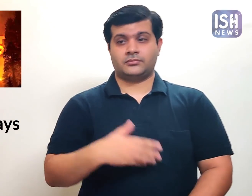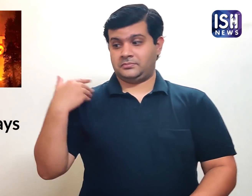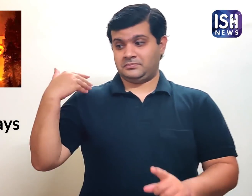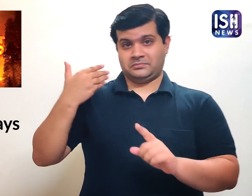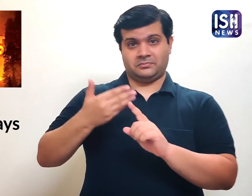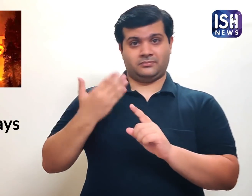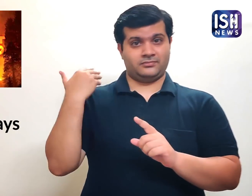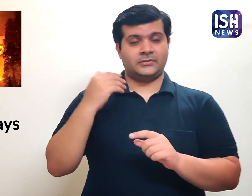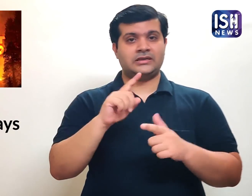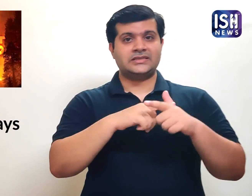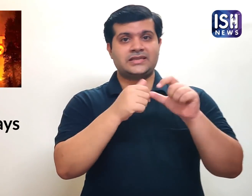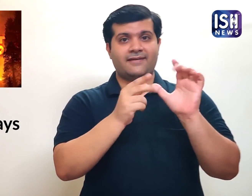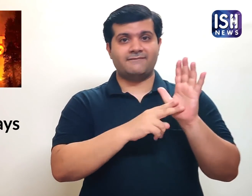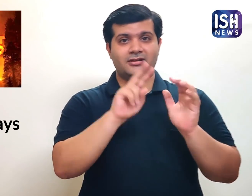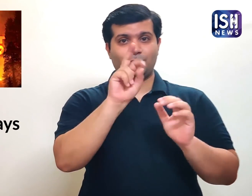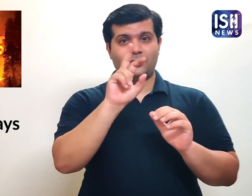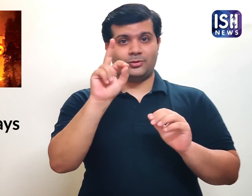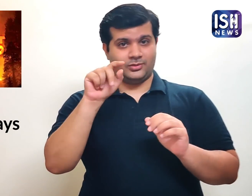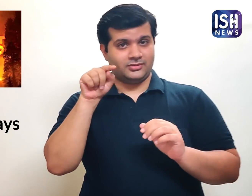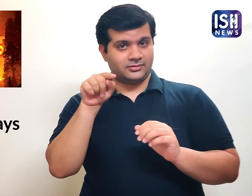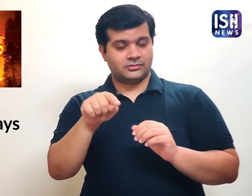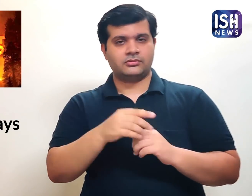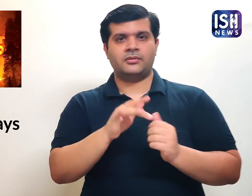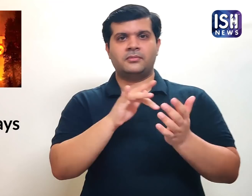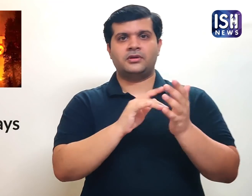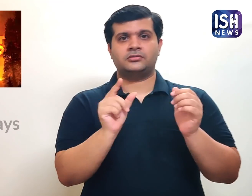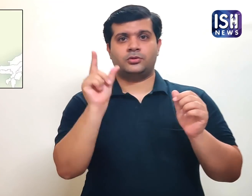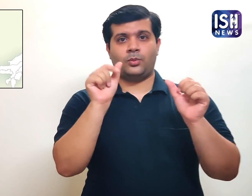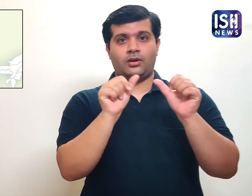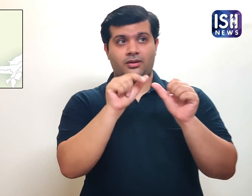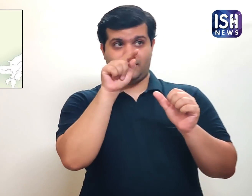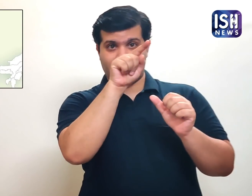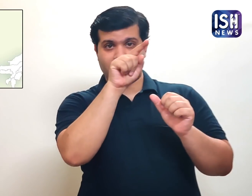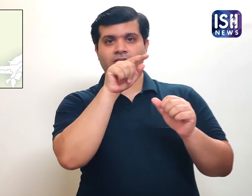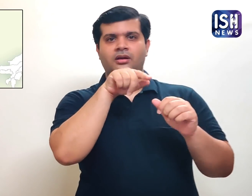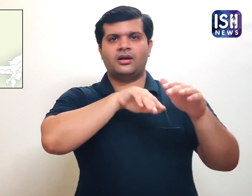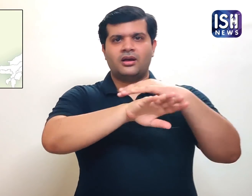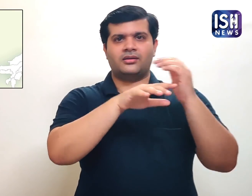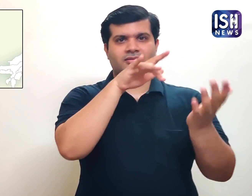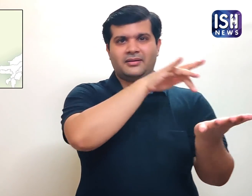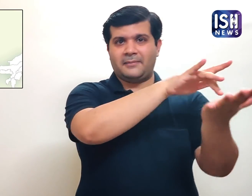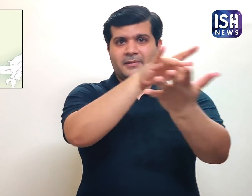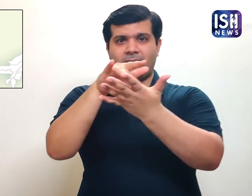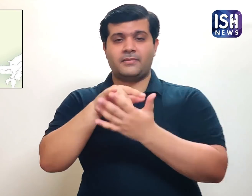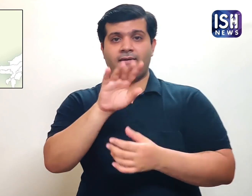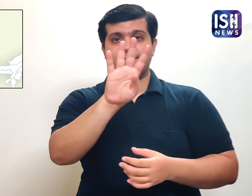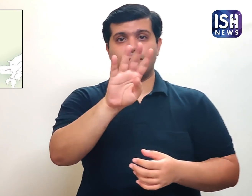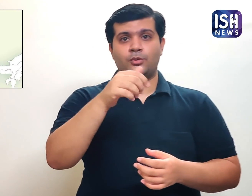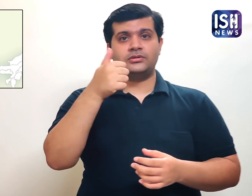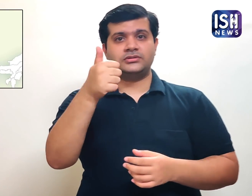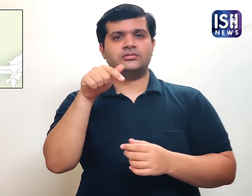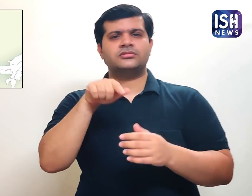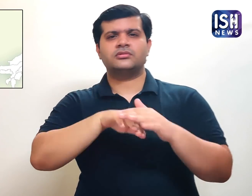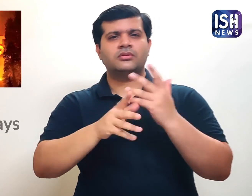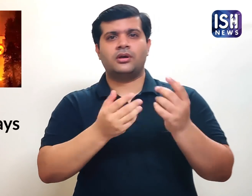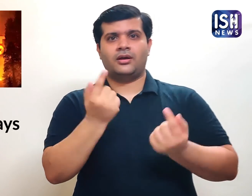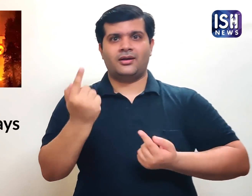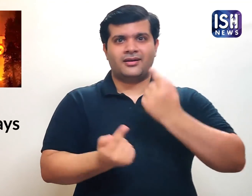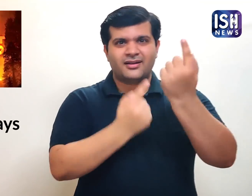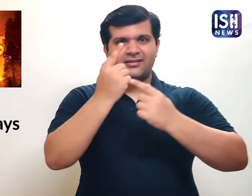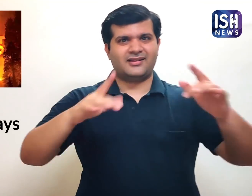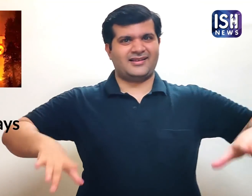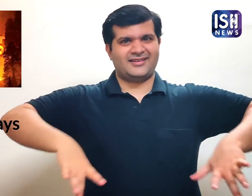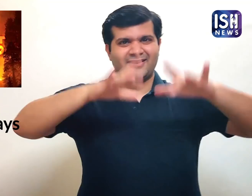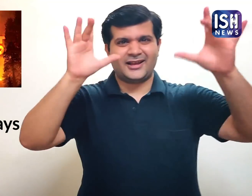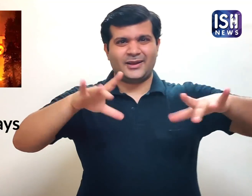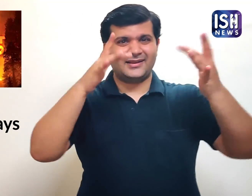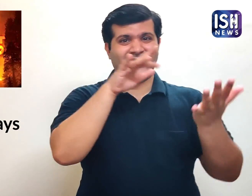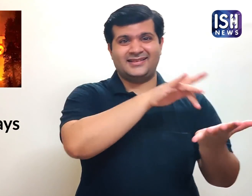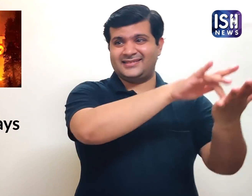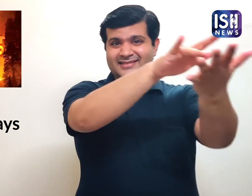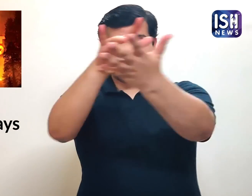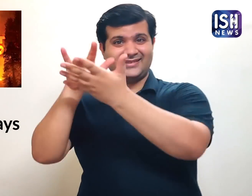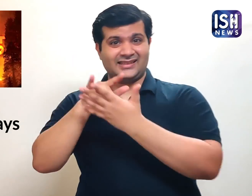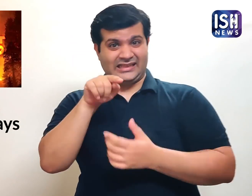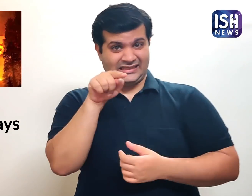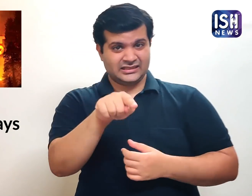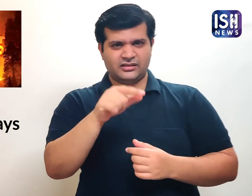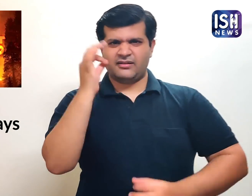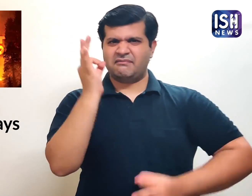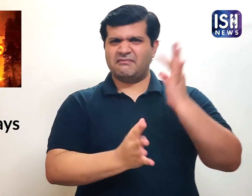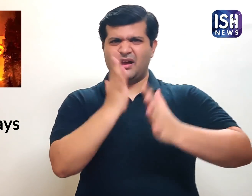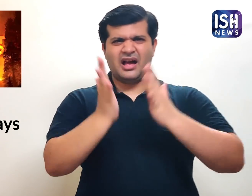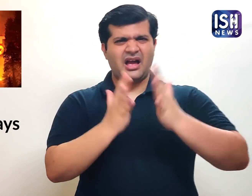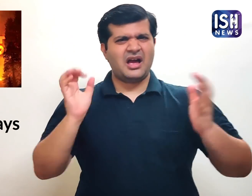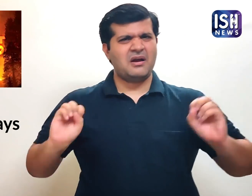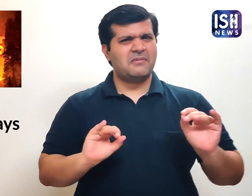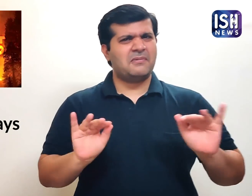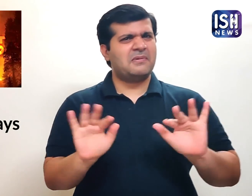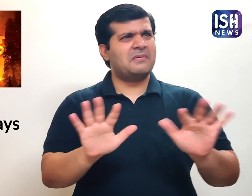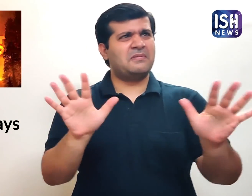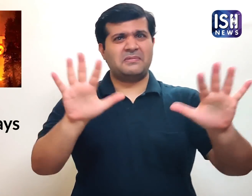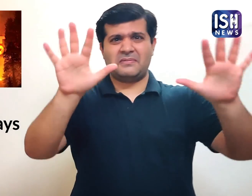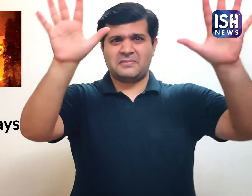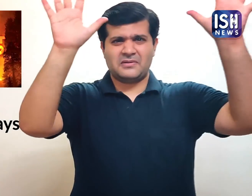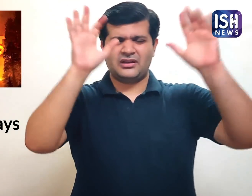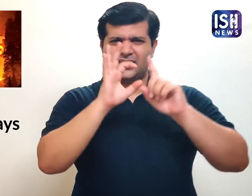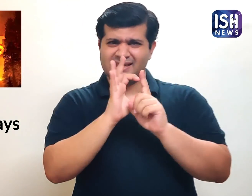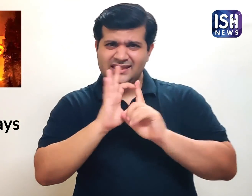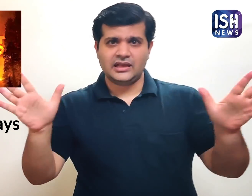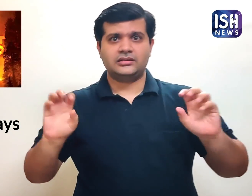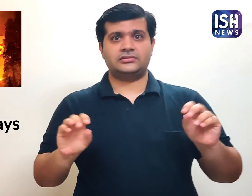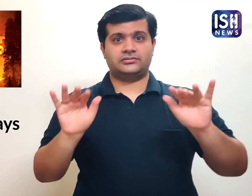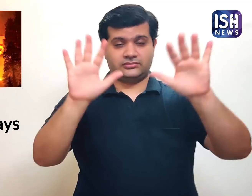Since the beginning of January 2020, Uttarakhand has had to deal with 46 dangerous wildfires.